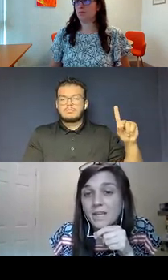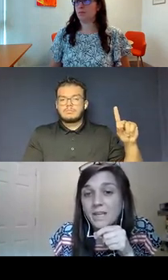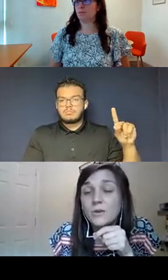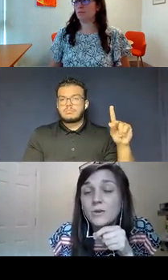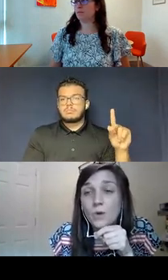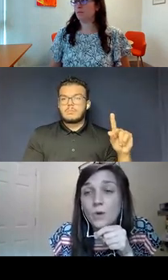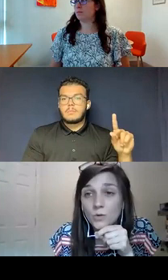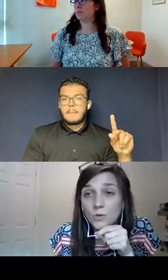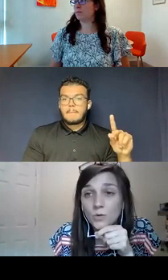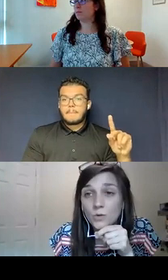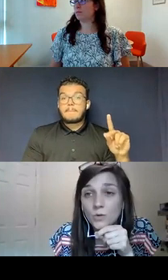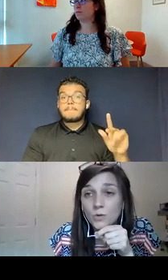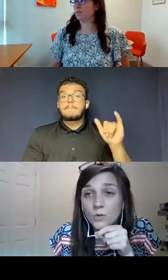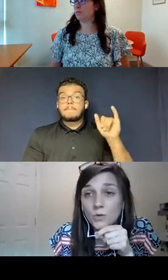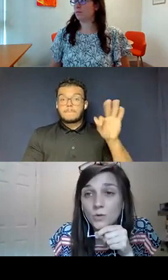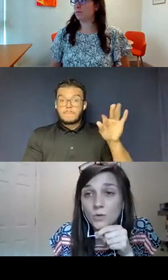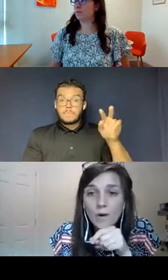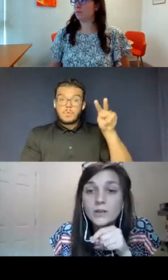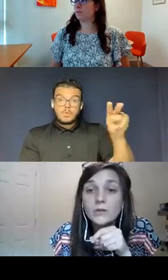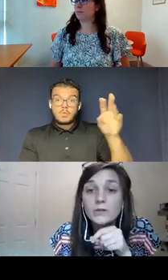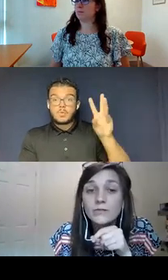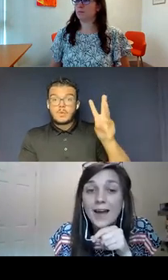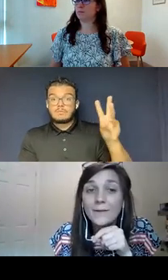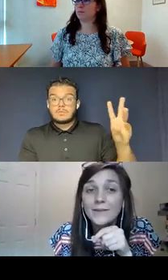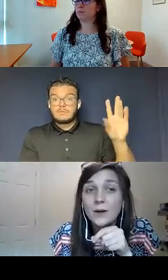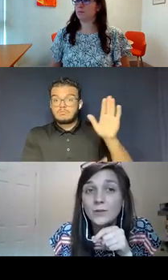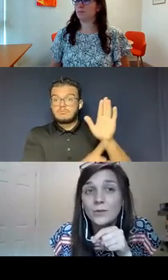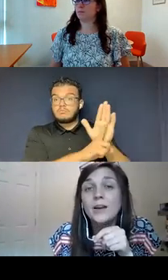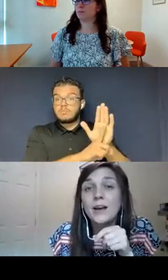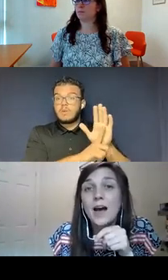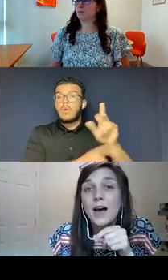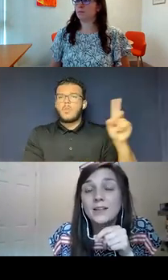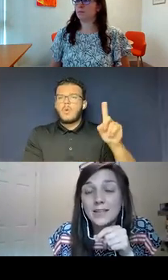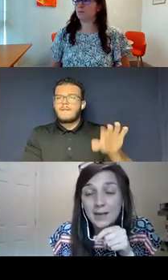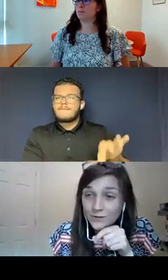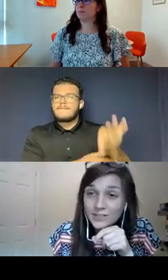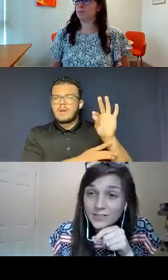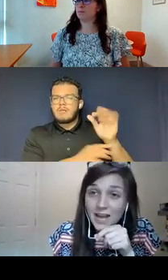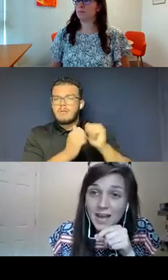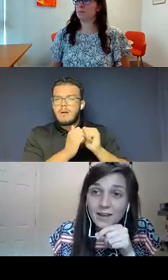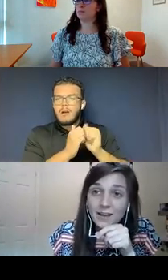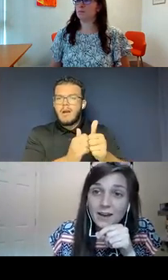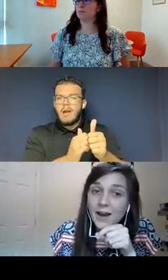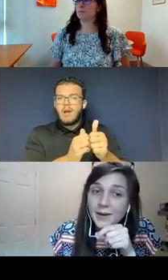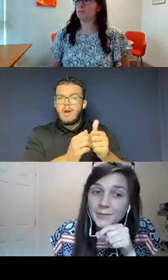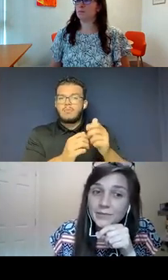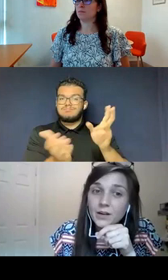if you go to our website where you found how to sign up for today, there